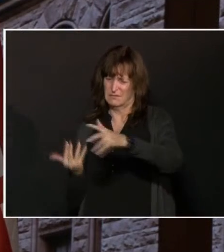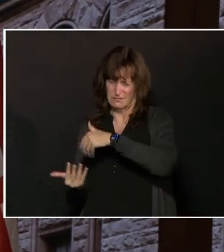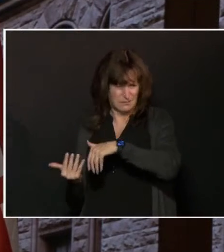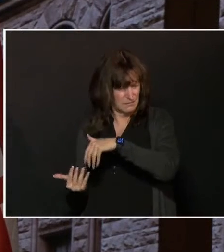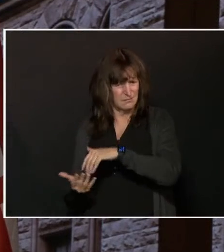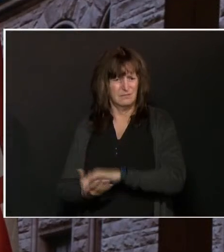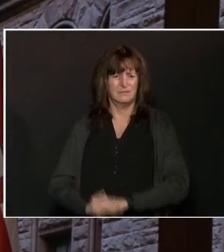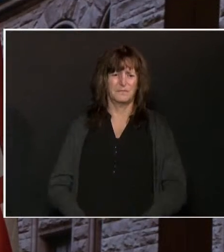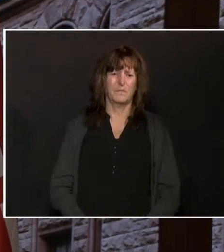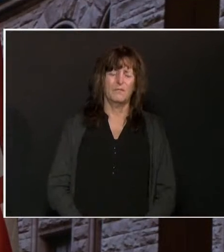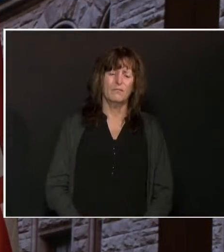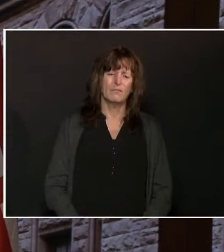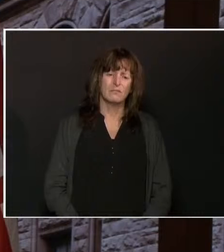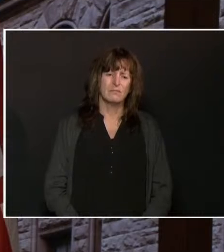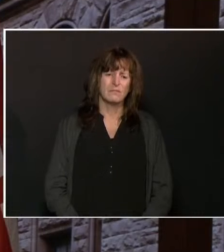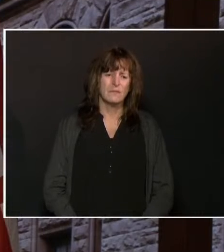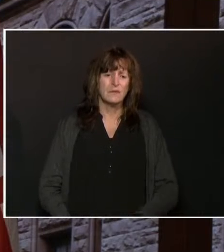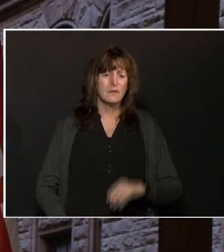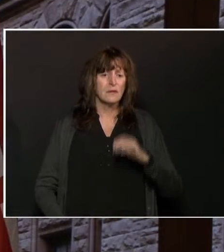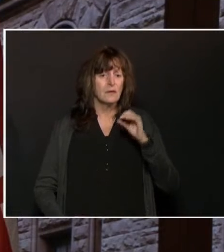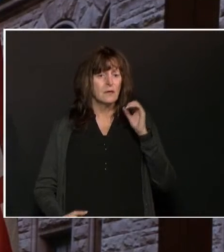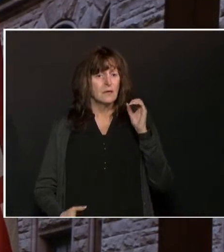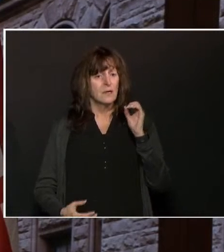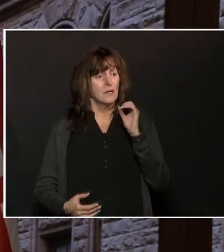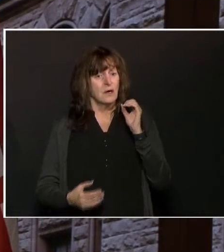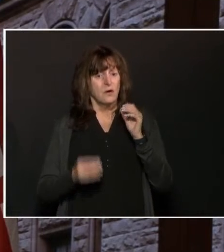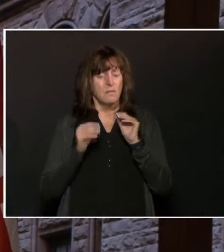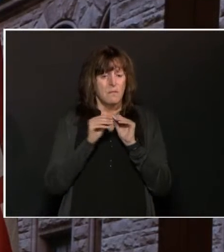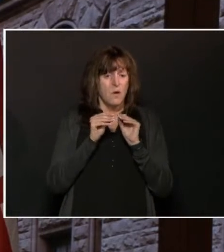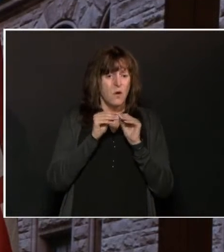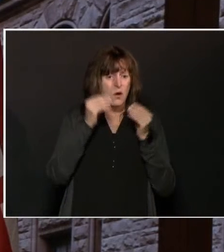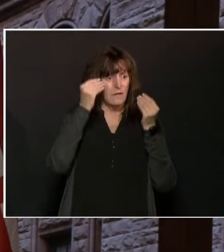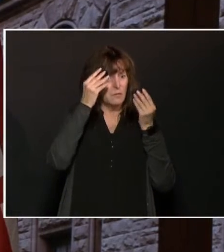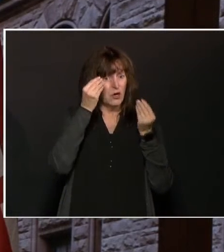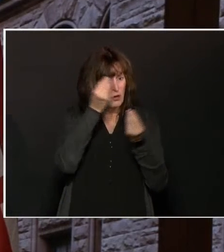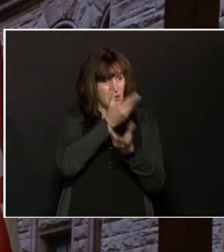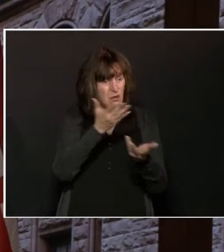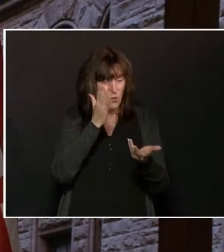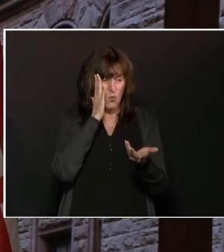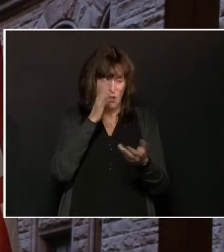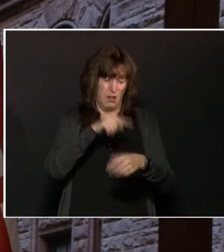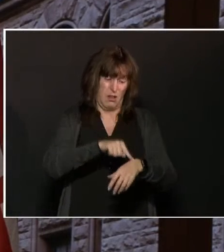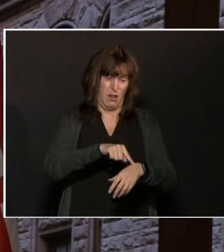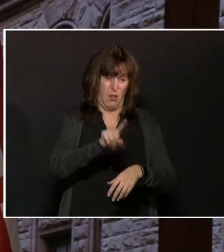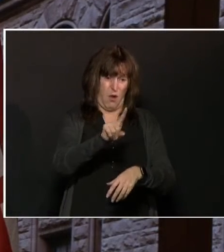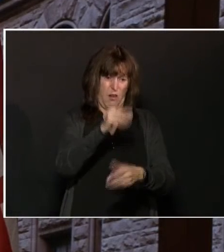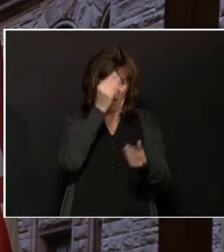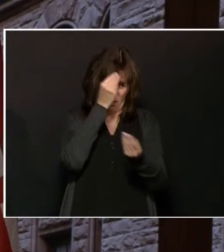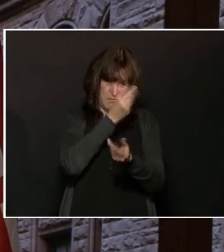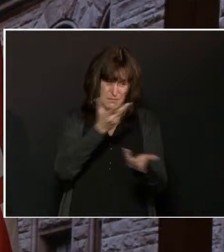LONG-TERM CARE IS THE SPREAD OF THE LONG-TERM CARE IS THE SPREAD OF THE DISEASE LONG-TERM CARE IS THE SPREAD OF THE DISEASE IN LONG-TERM CARE IS THE SPREAD OF THE DISEASE IN THE THE DISEASE IN THE COMMUNITIES AROUND THE DISEASE IN THE COMMUNITIES AROUND THE